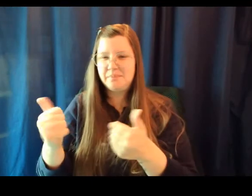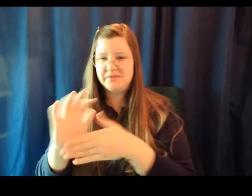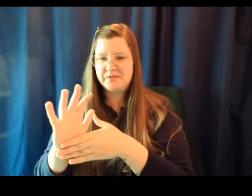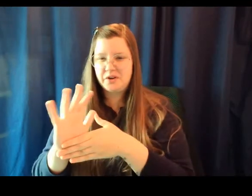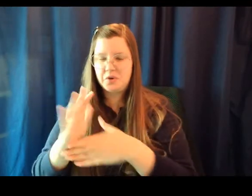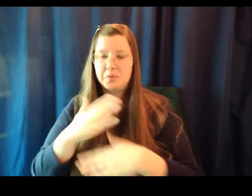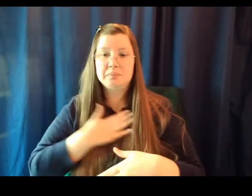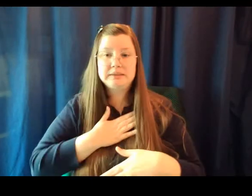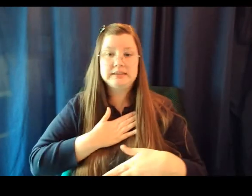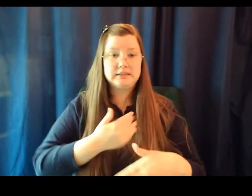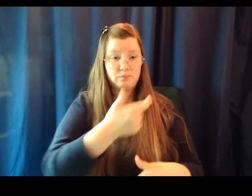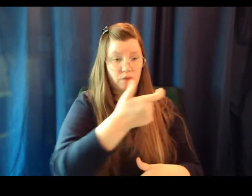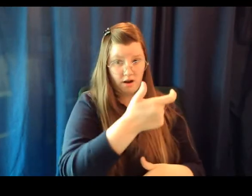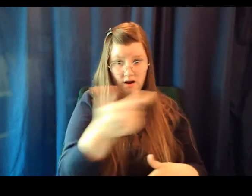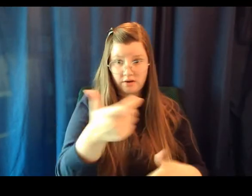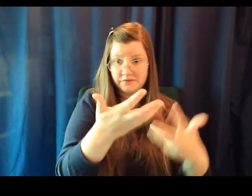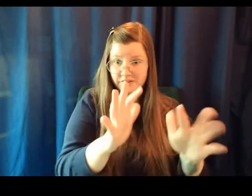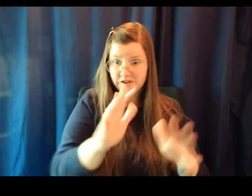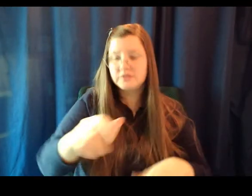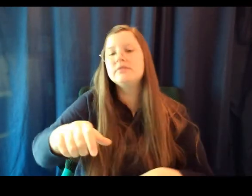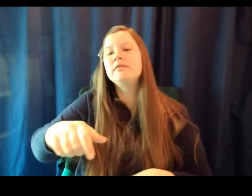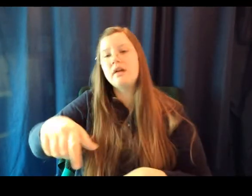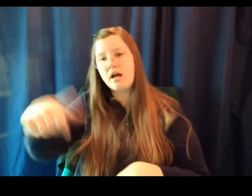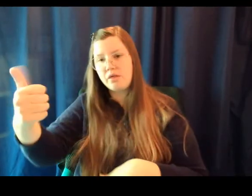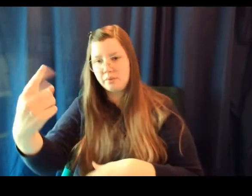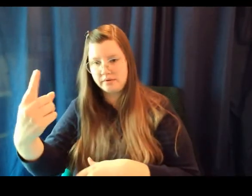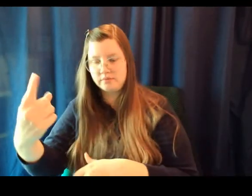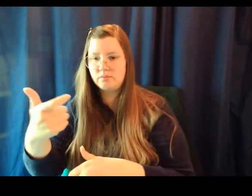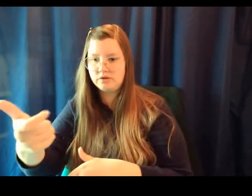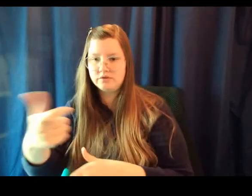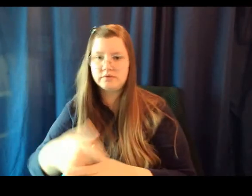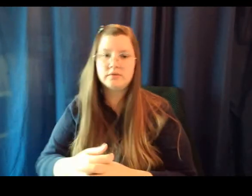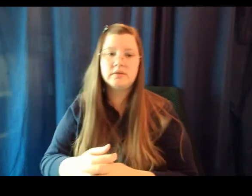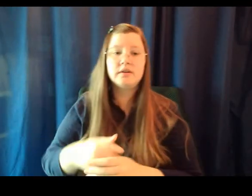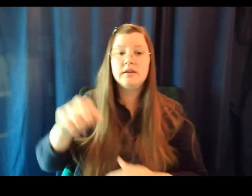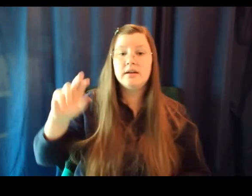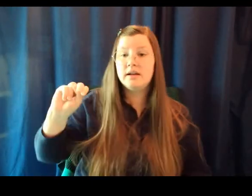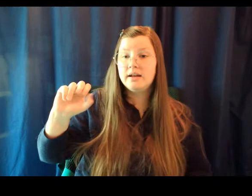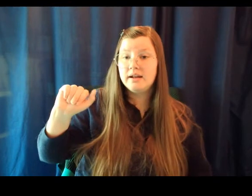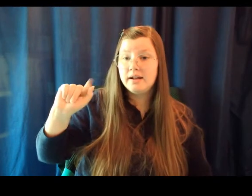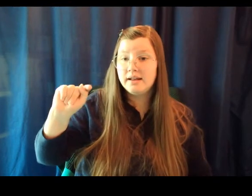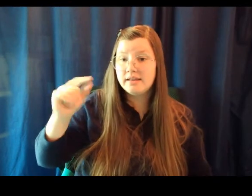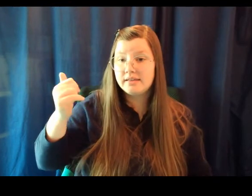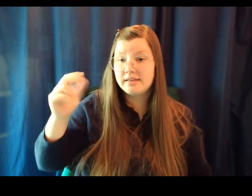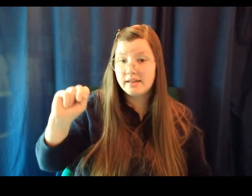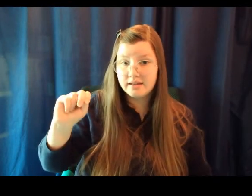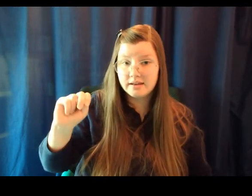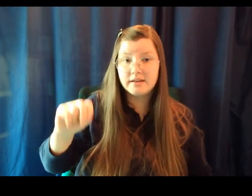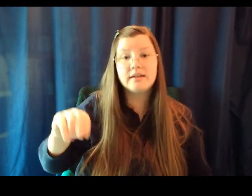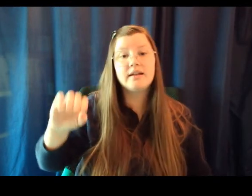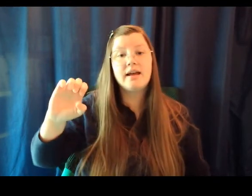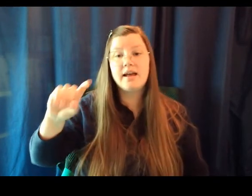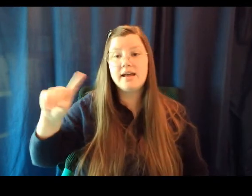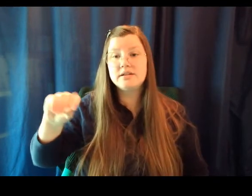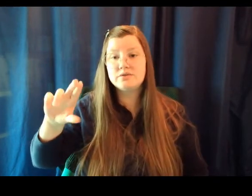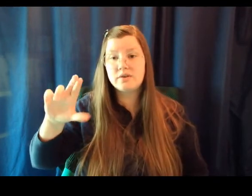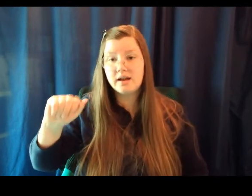In order they are Nathan Zeon, Ezra Smith, Lily Marie Wilson and the added clip is Allen